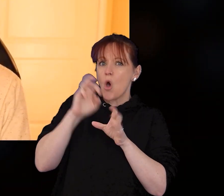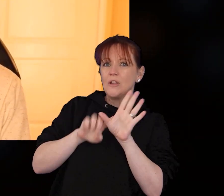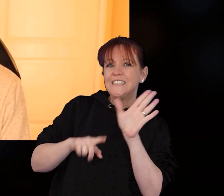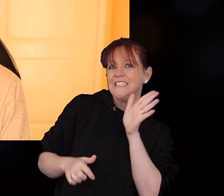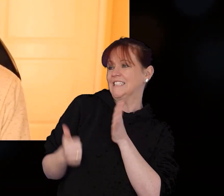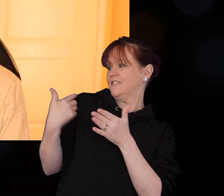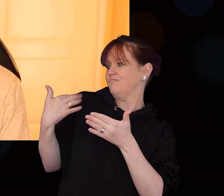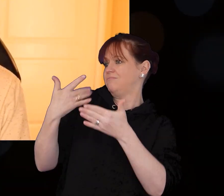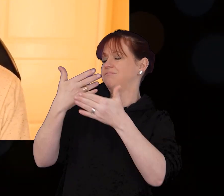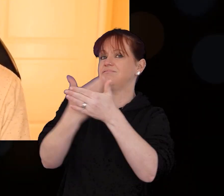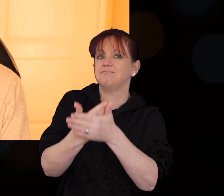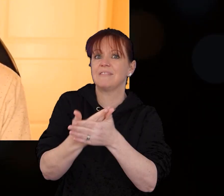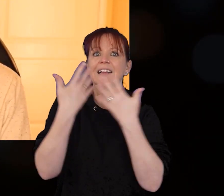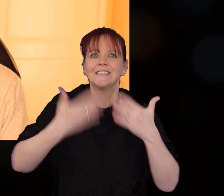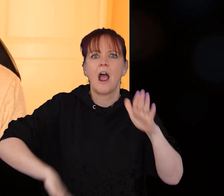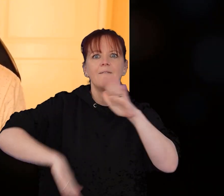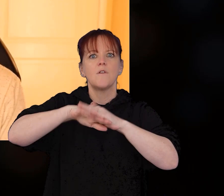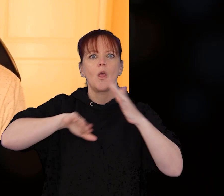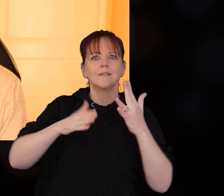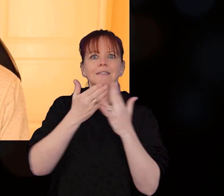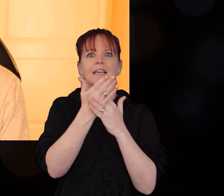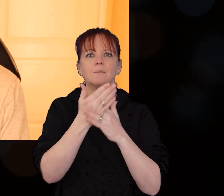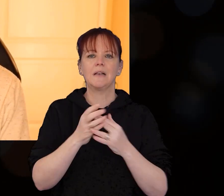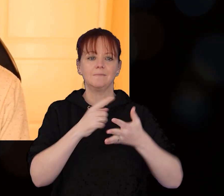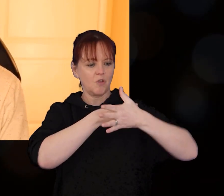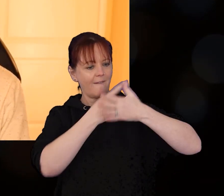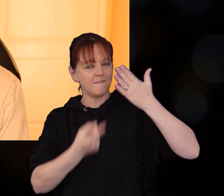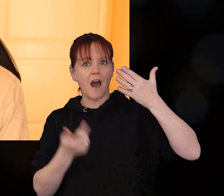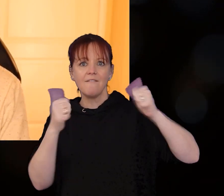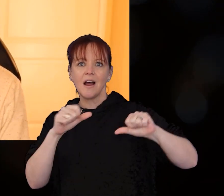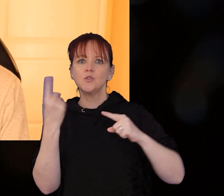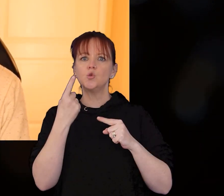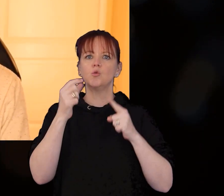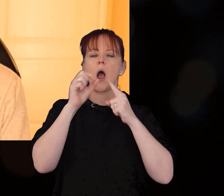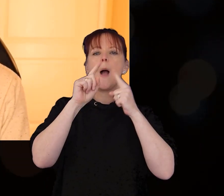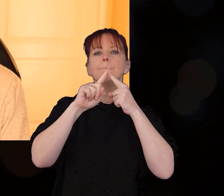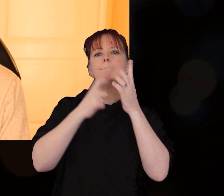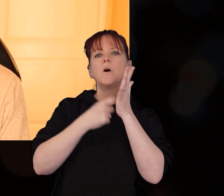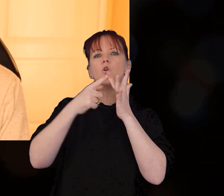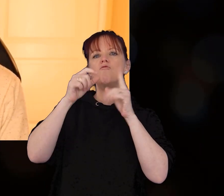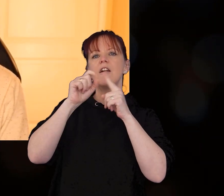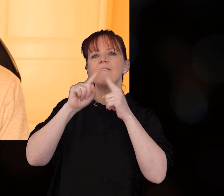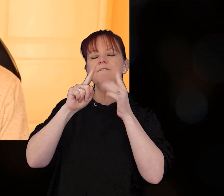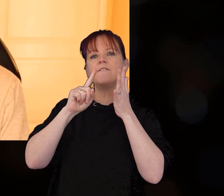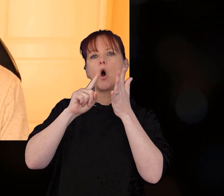Periphery Synthetic, Prince of Persia: The Lost Crown, Star Wars Outlaws,